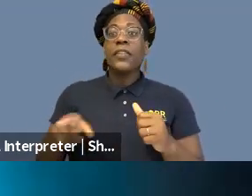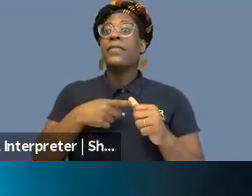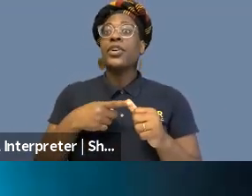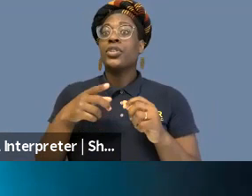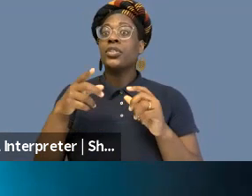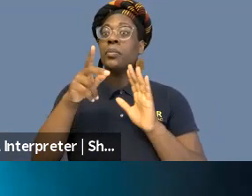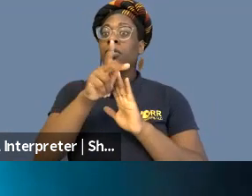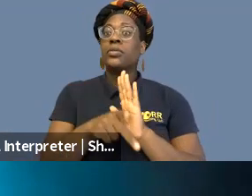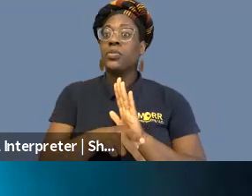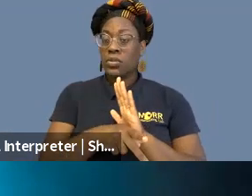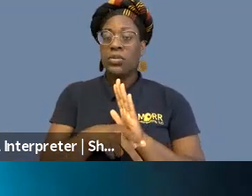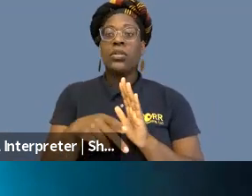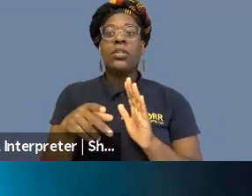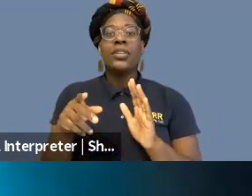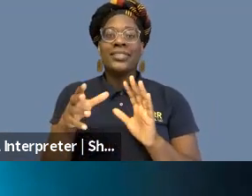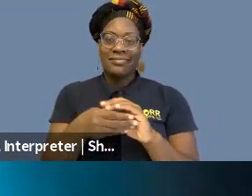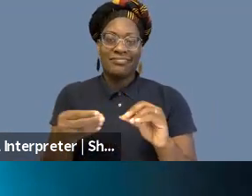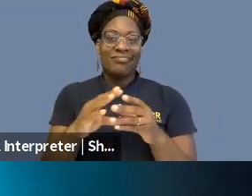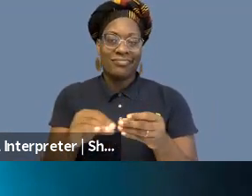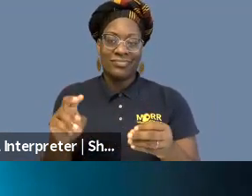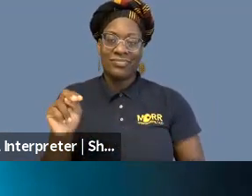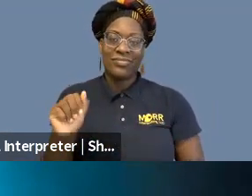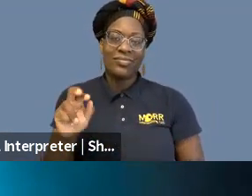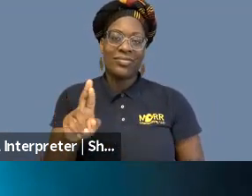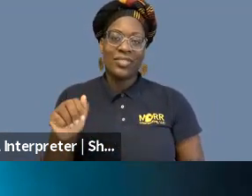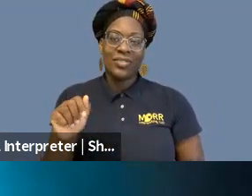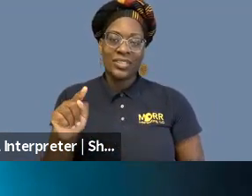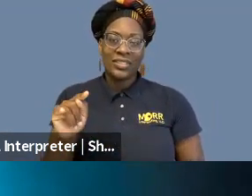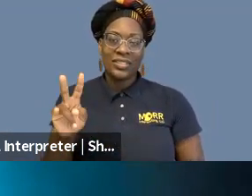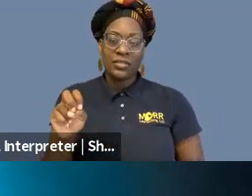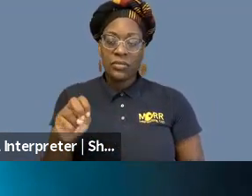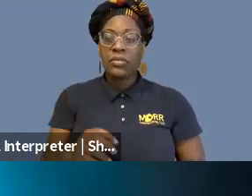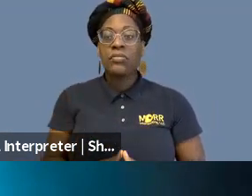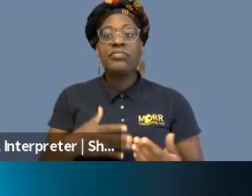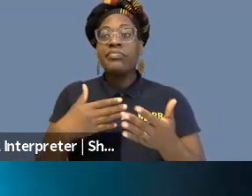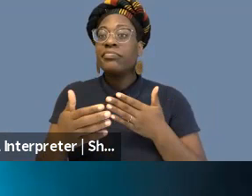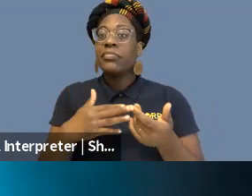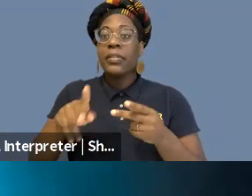understand is narrative. All texts whether written, visual, or oral contain a narrative.